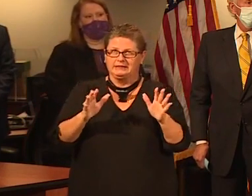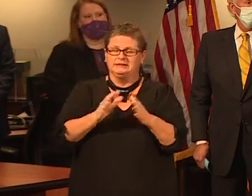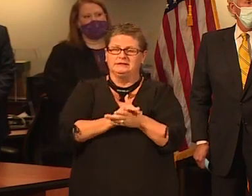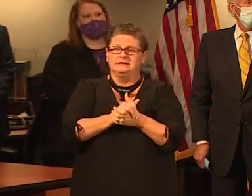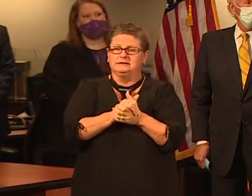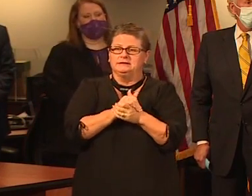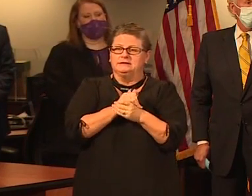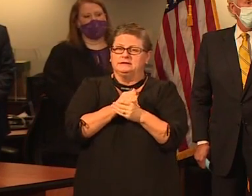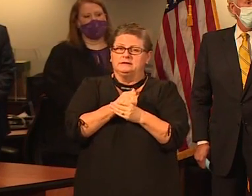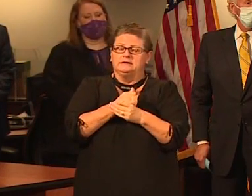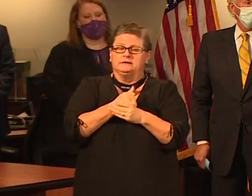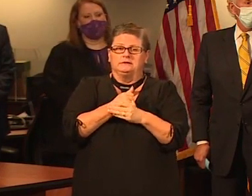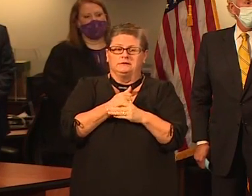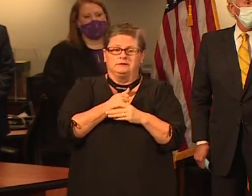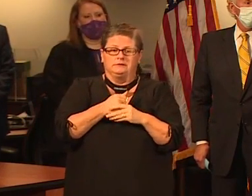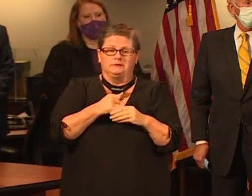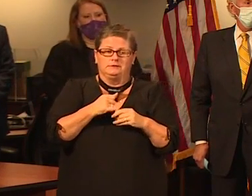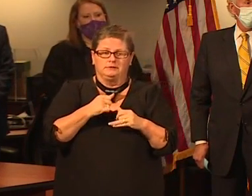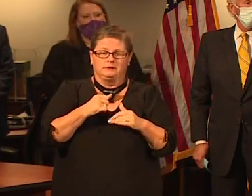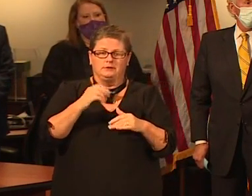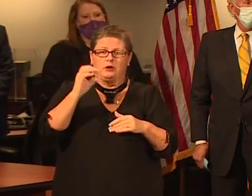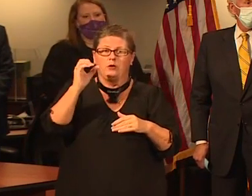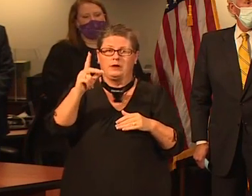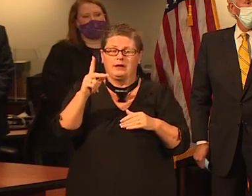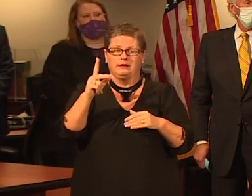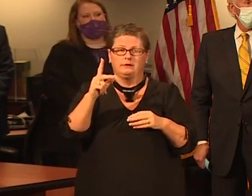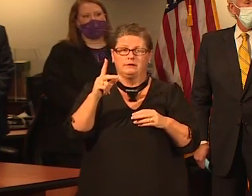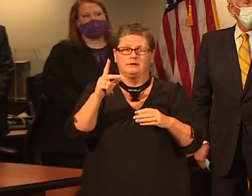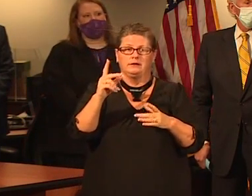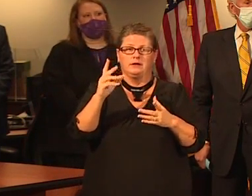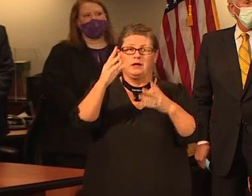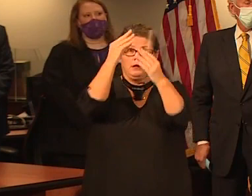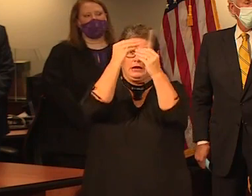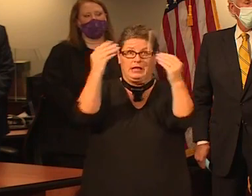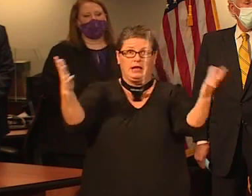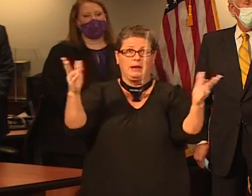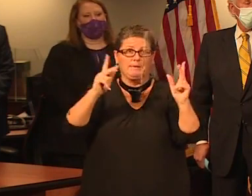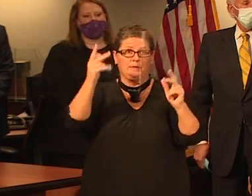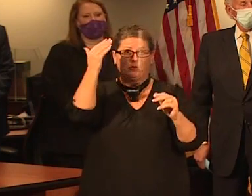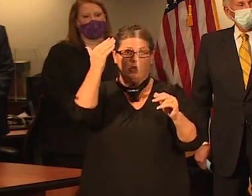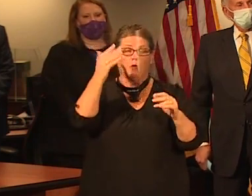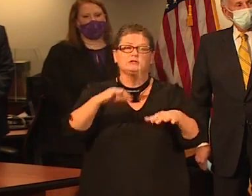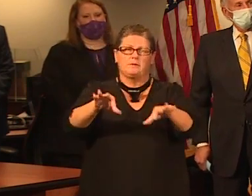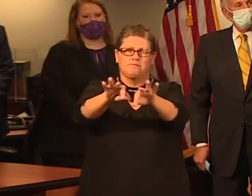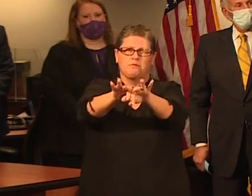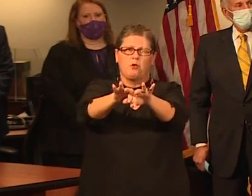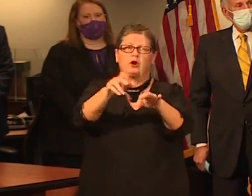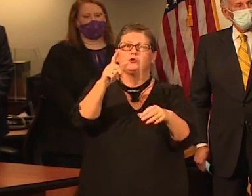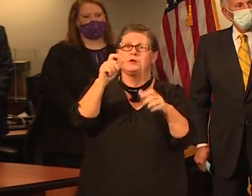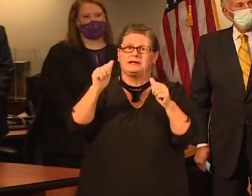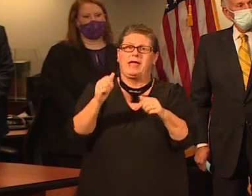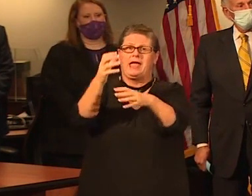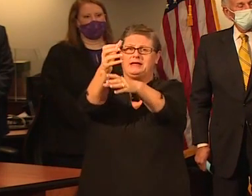WILL TRY MY BEST TO ADDRESS THAT AS BEST I CAN AND THE ABILITY I DO HAVE.